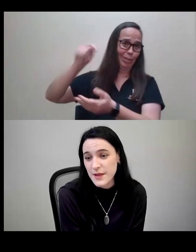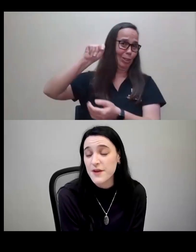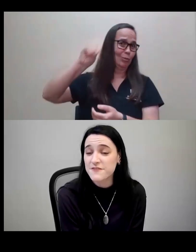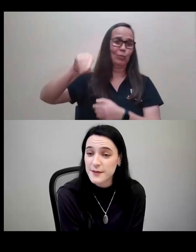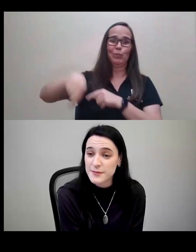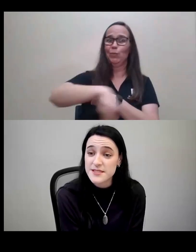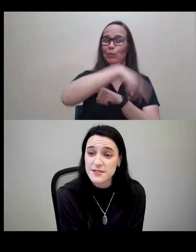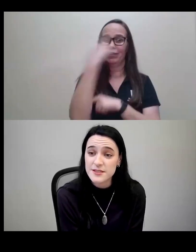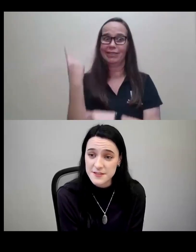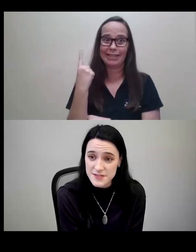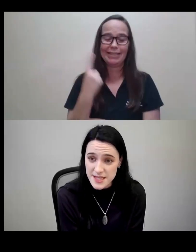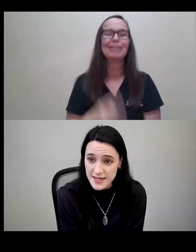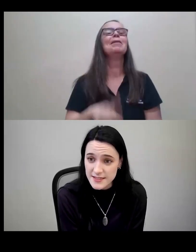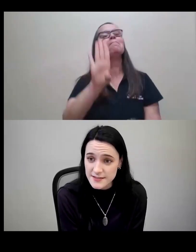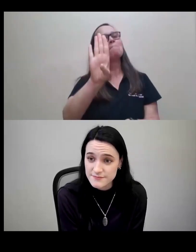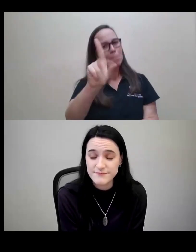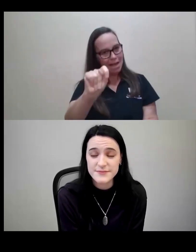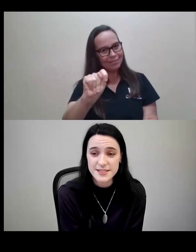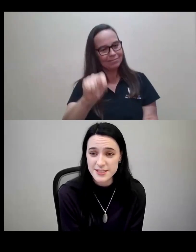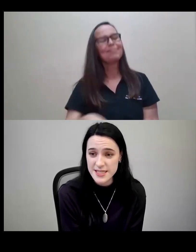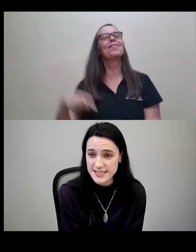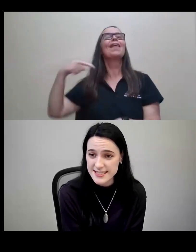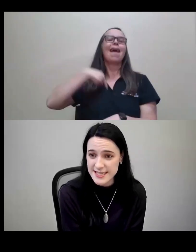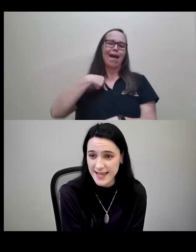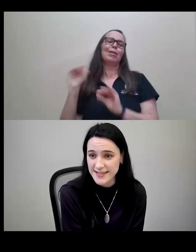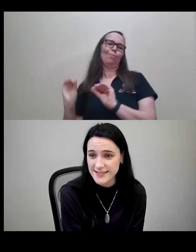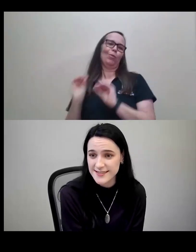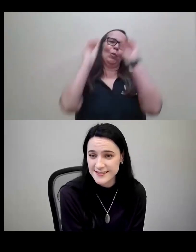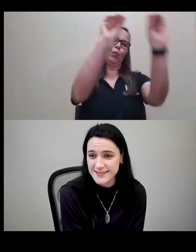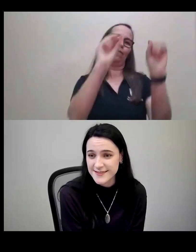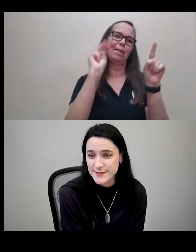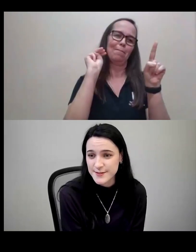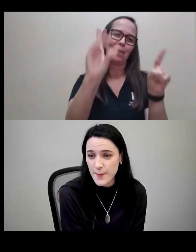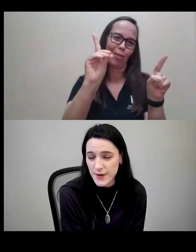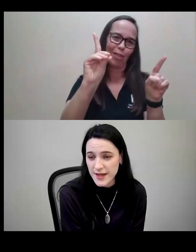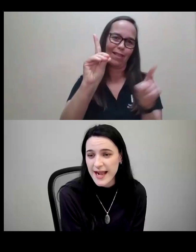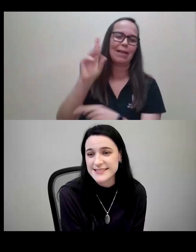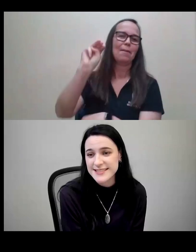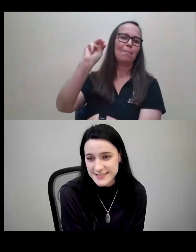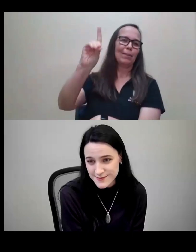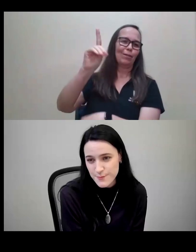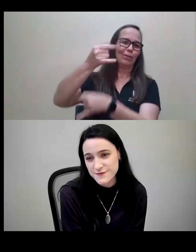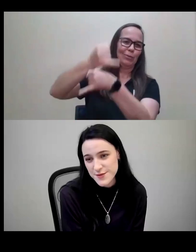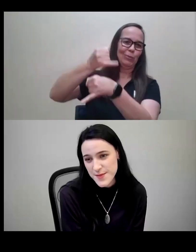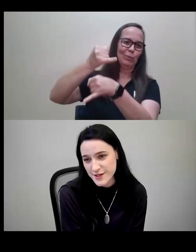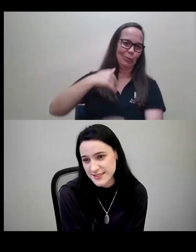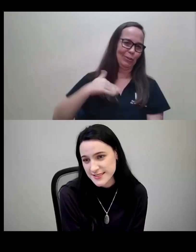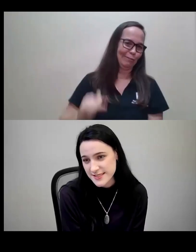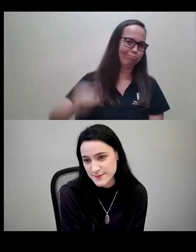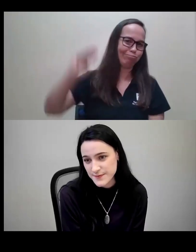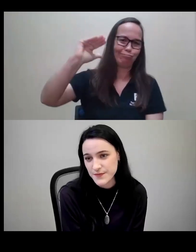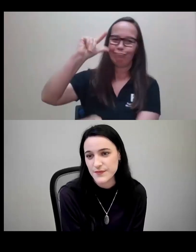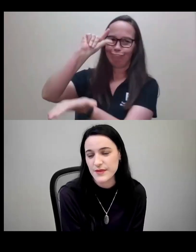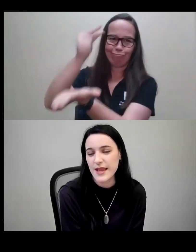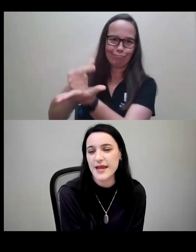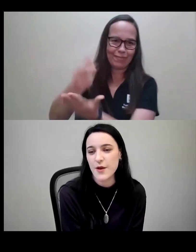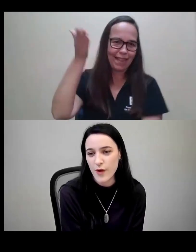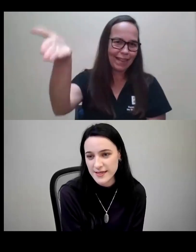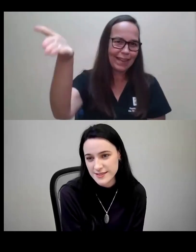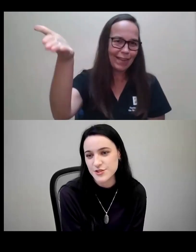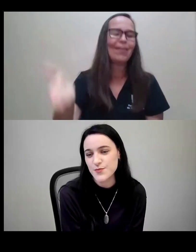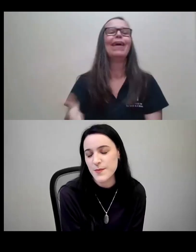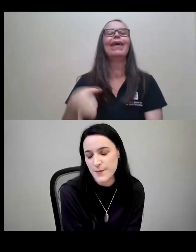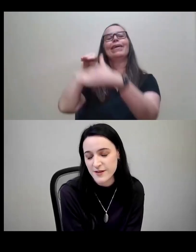My family still lives there still to this day. But I did move to Maryland and I went to